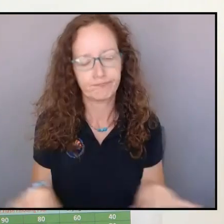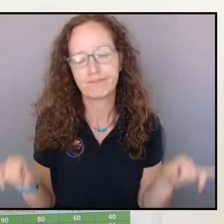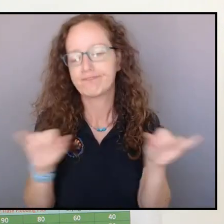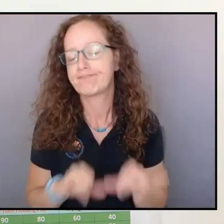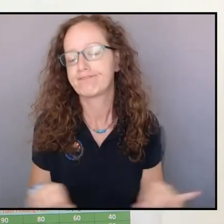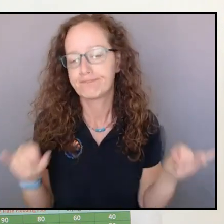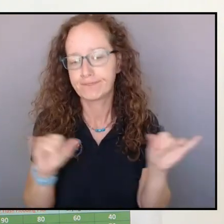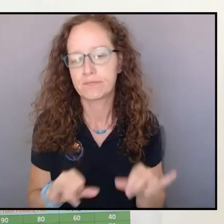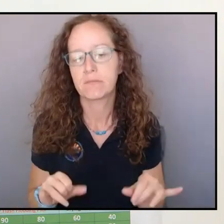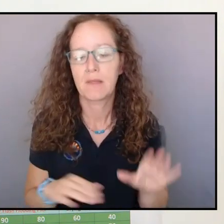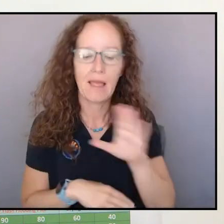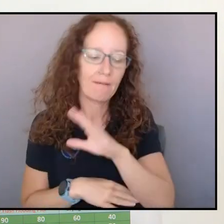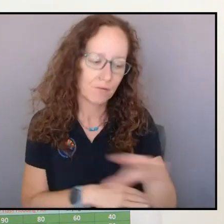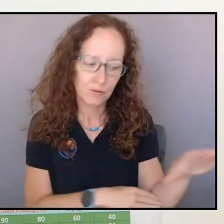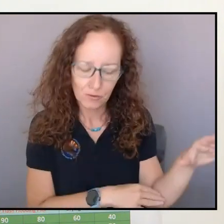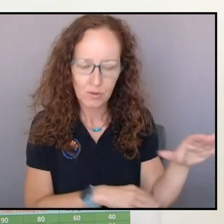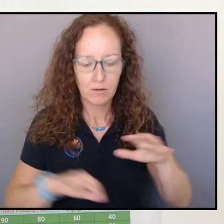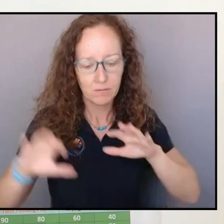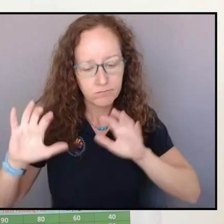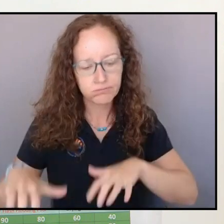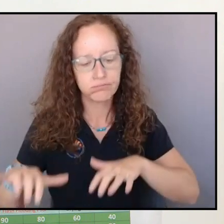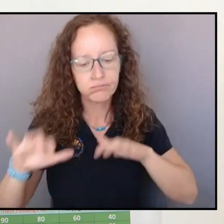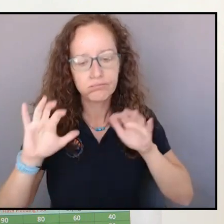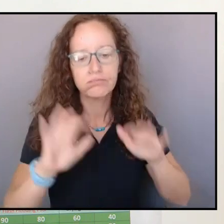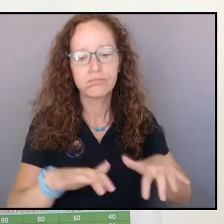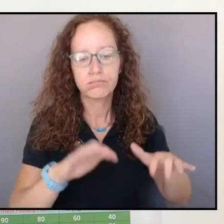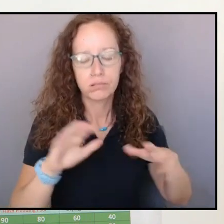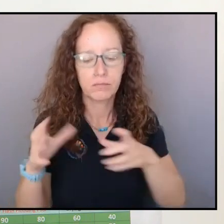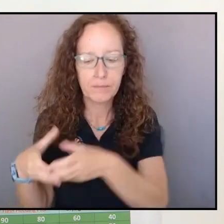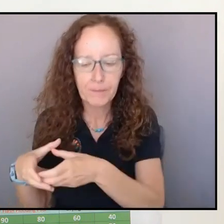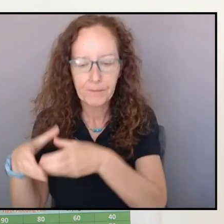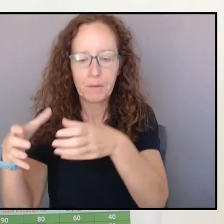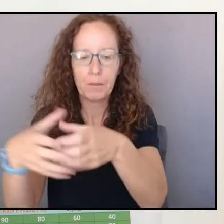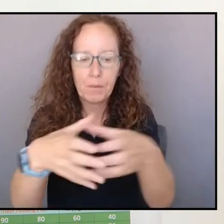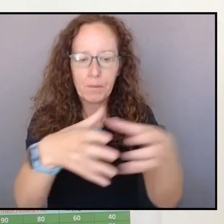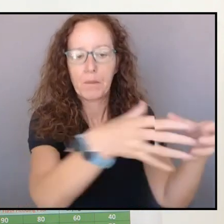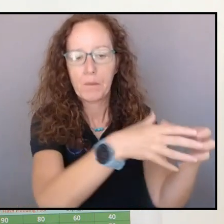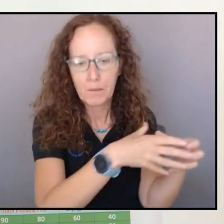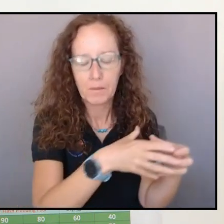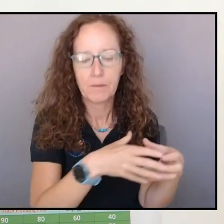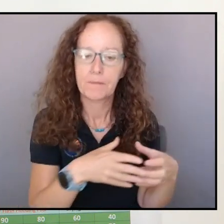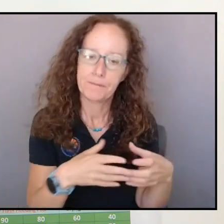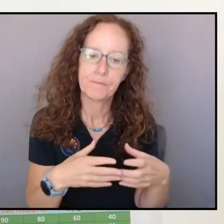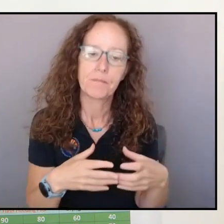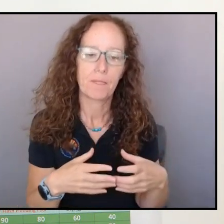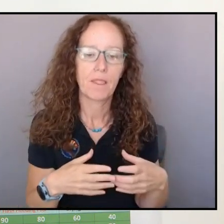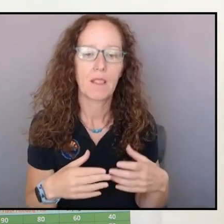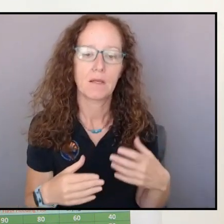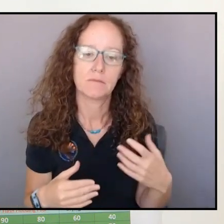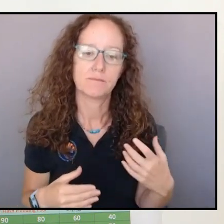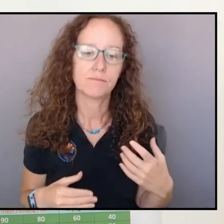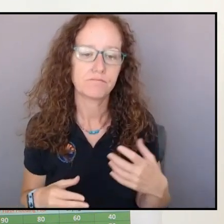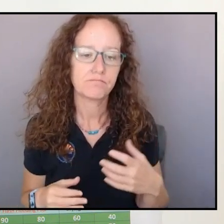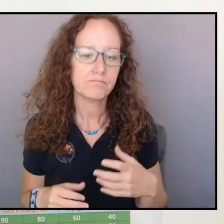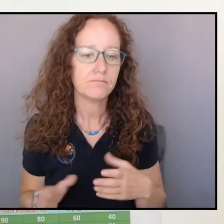thunderstorms with above normal precipitation likely for the next 6- 10 days. Moving into the 8-14 day